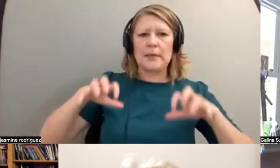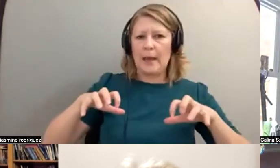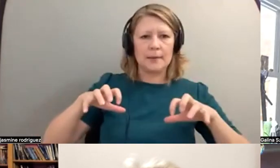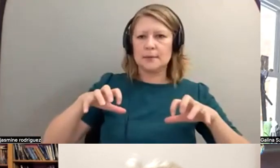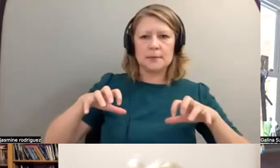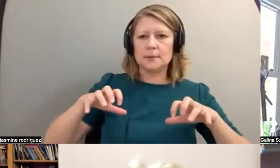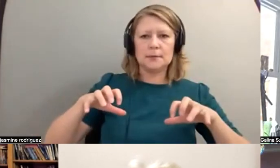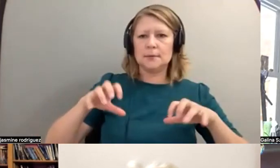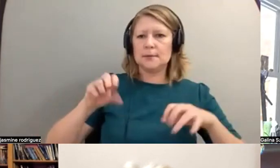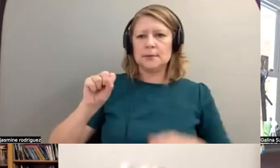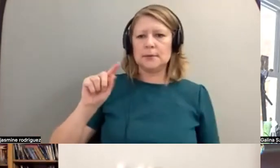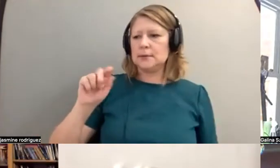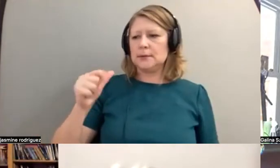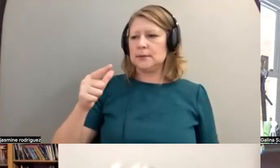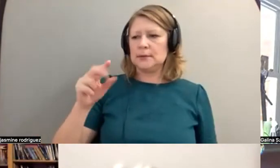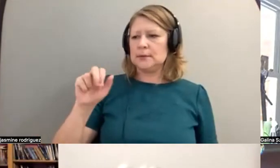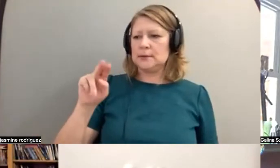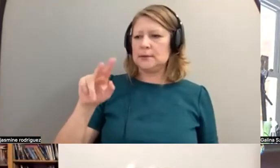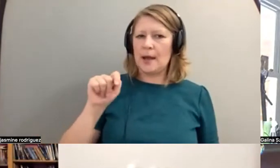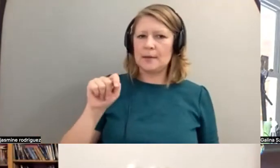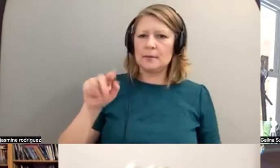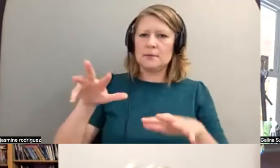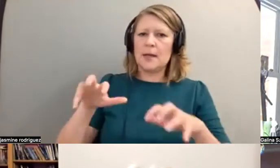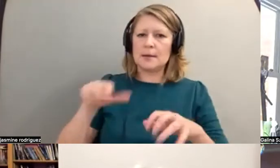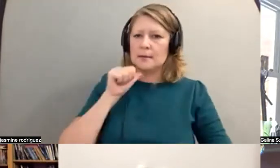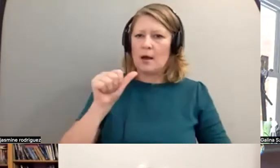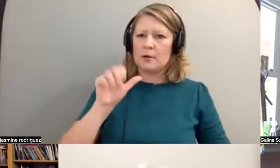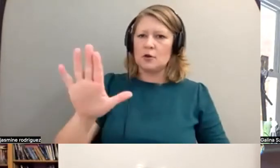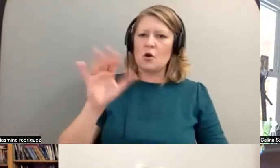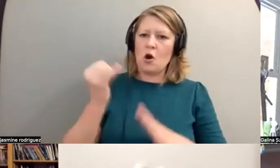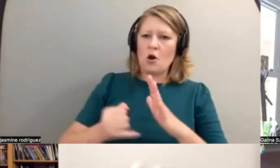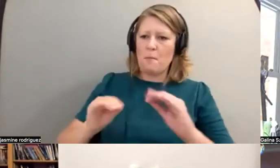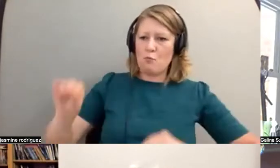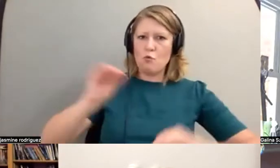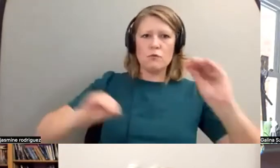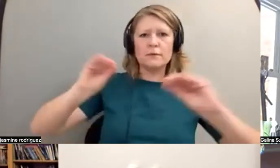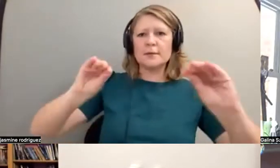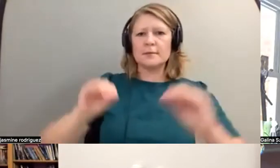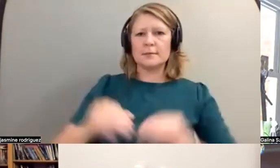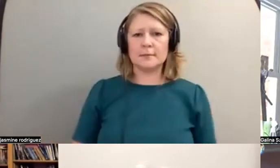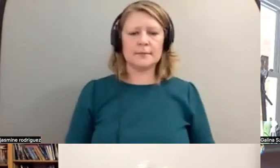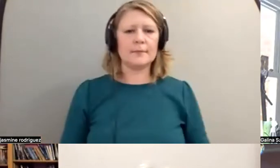Thank you. How did you initially choose wire jewelry, and then how did you, I guess,